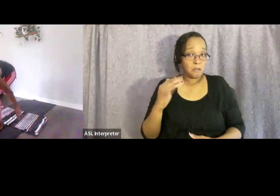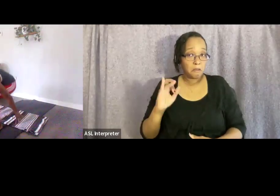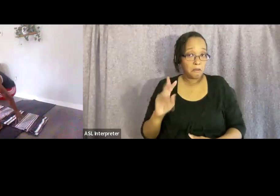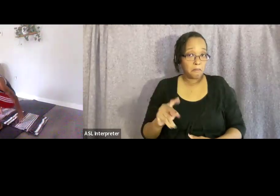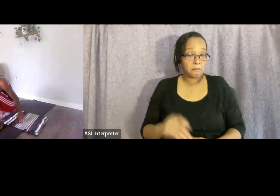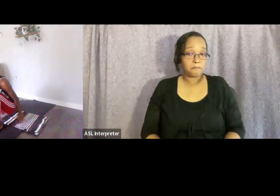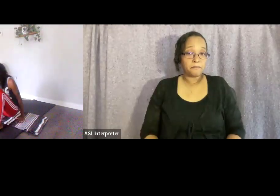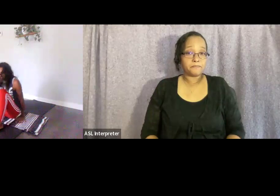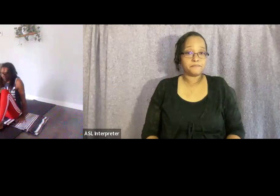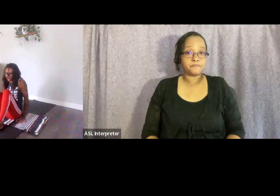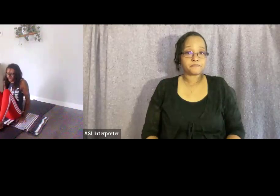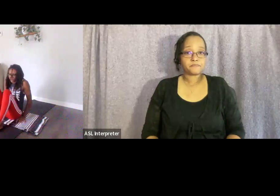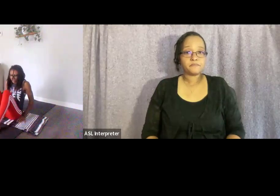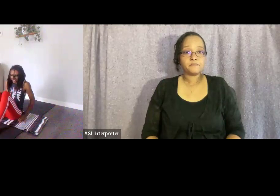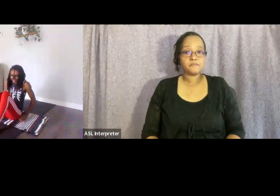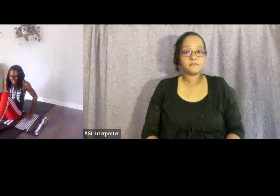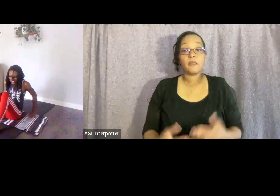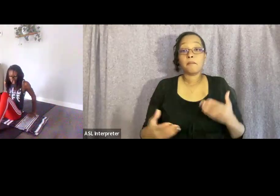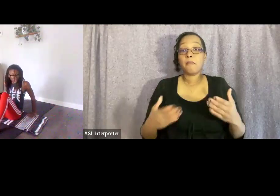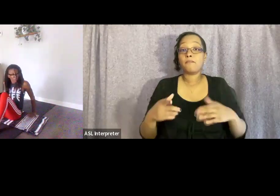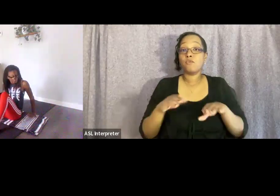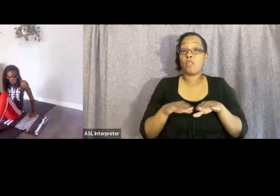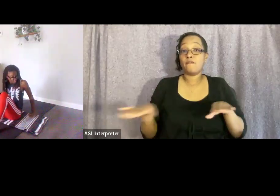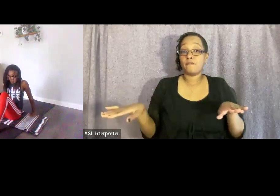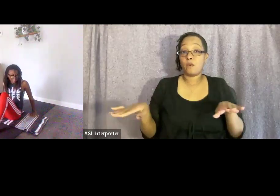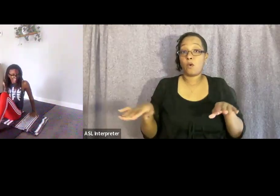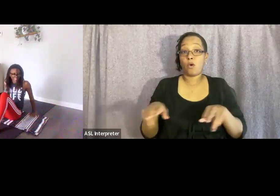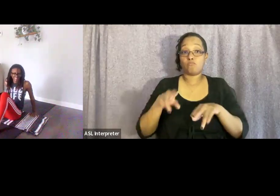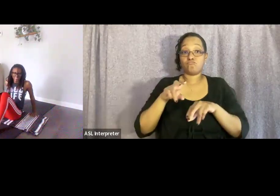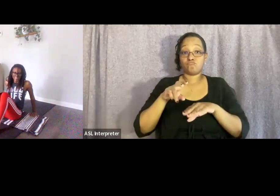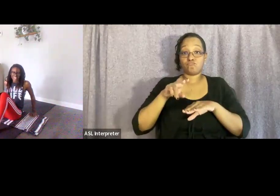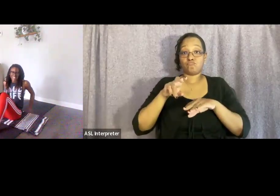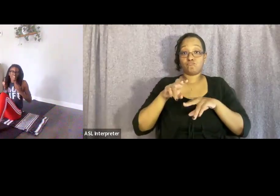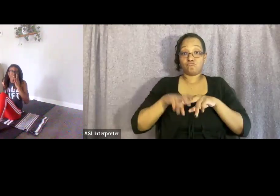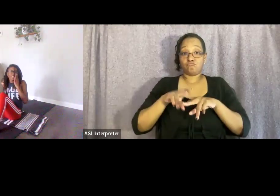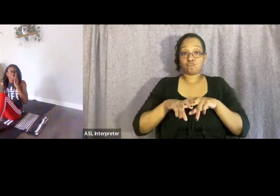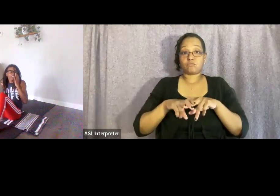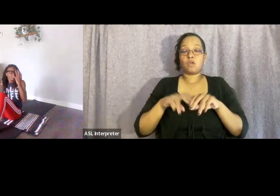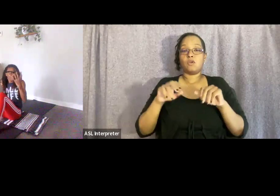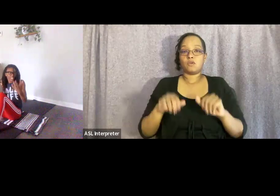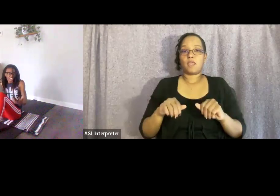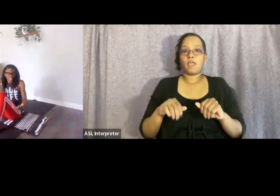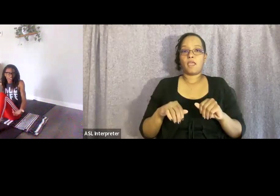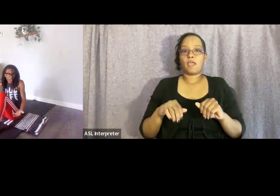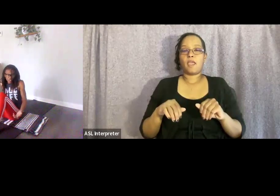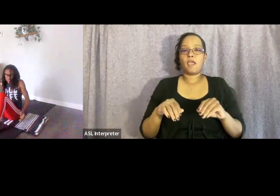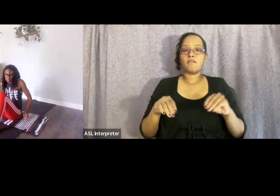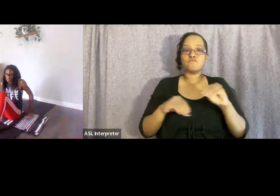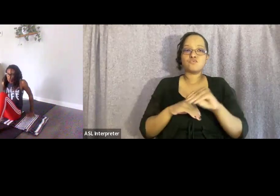If you're just upright on the floor, you can move to your spine, and do that a variation that I offered.